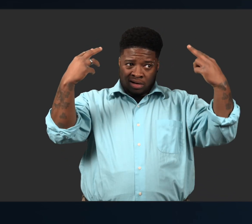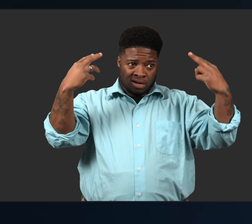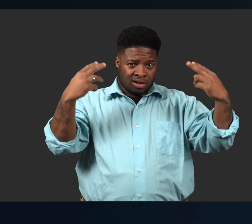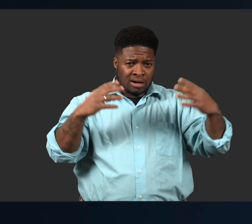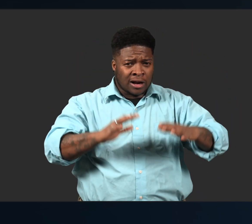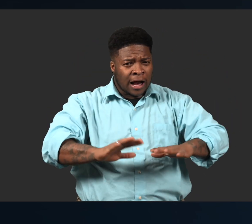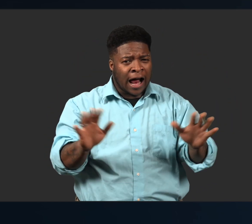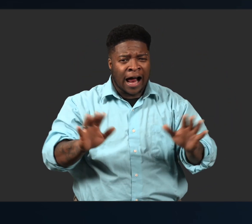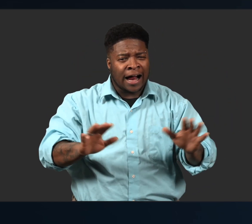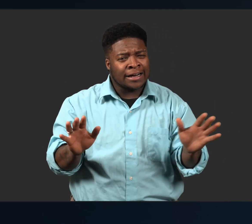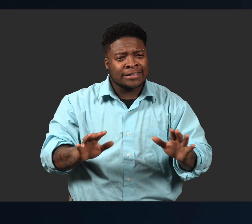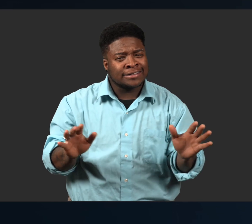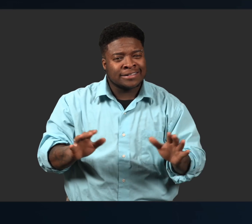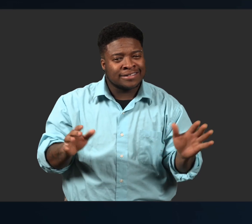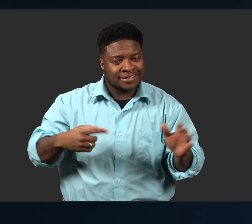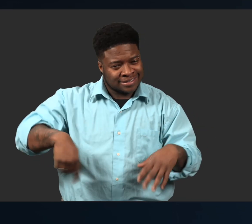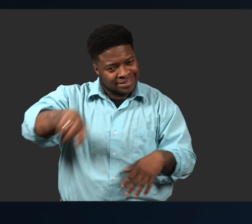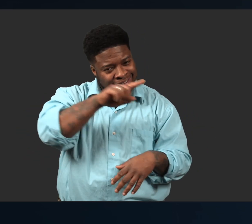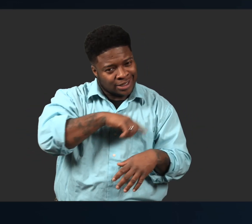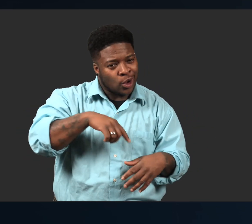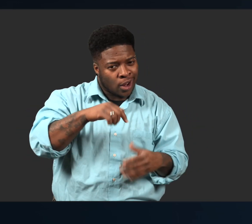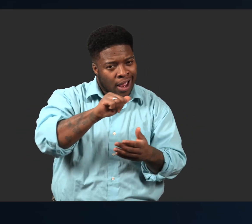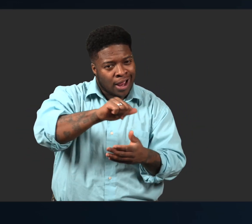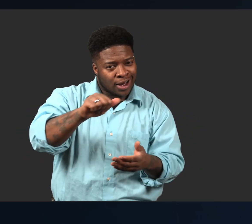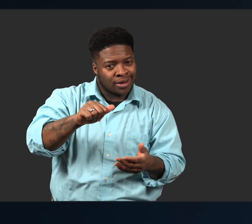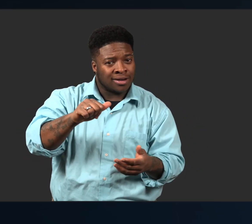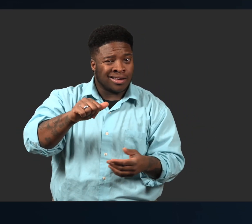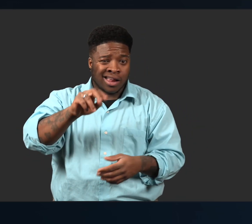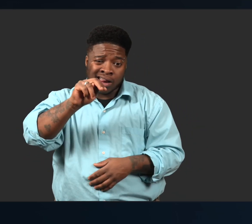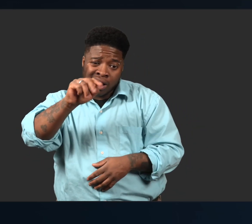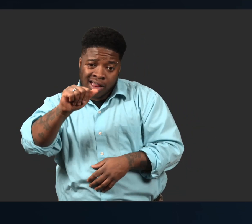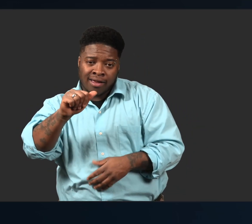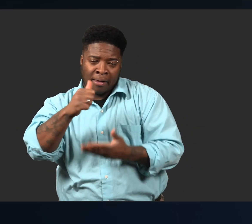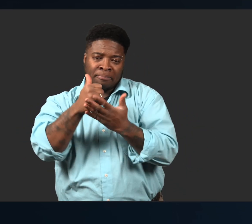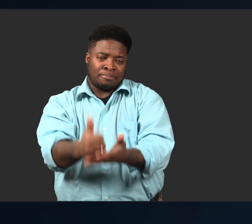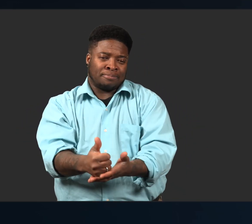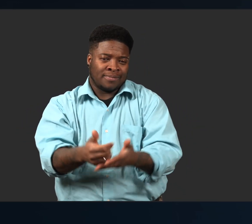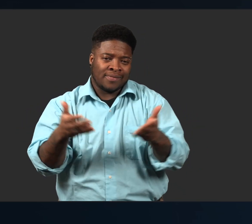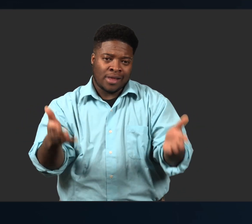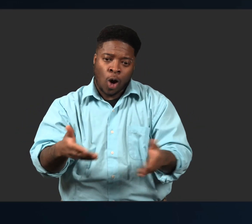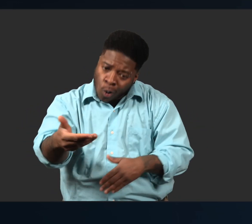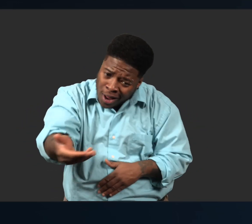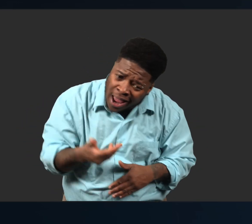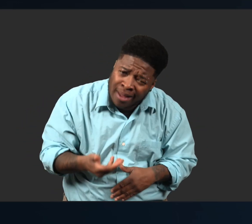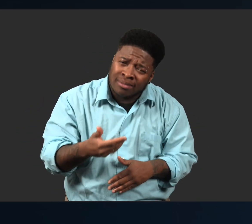for being an addict. Far from it! We at AA, or NA, are here to help and we welcome everyone.